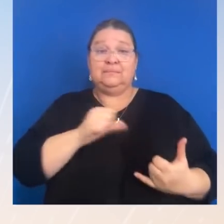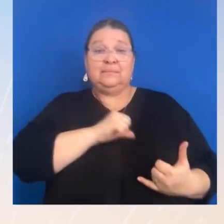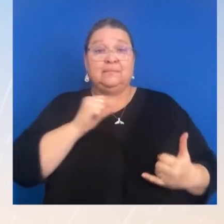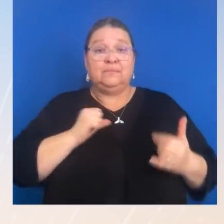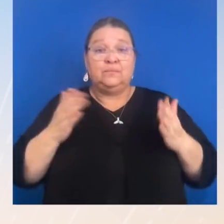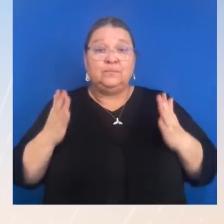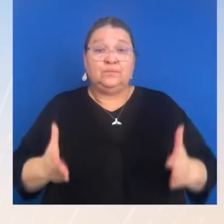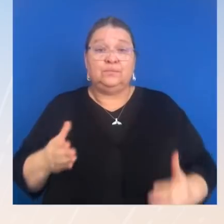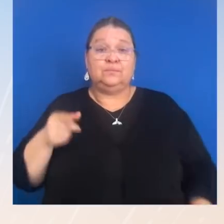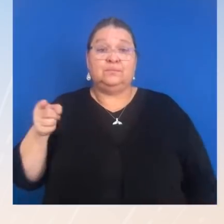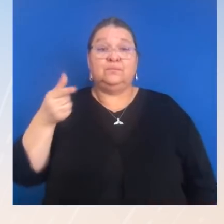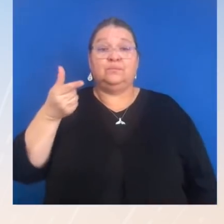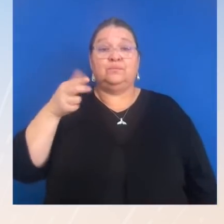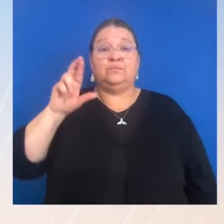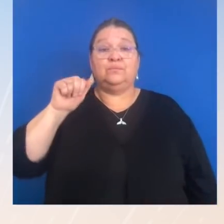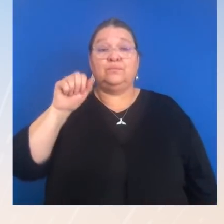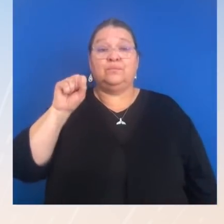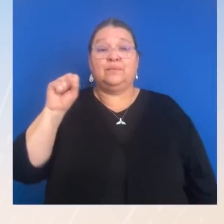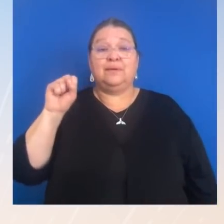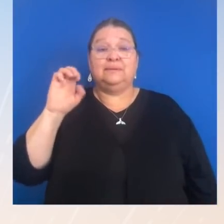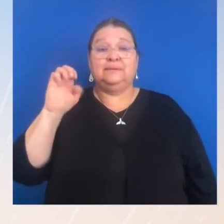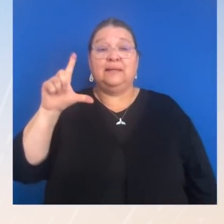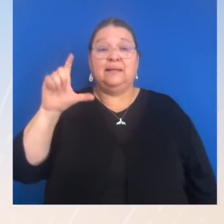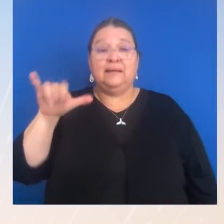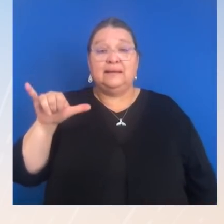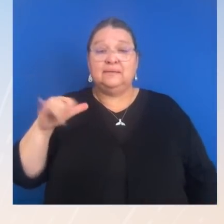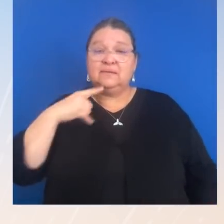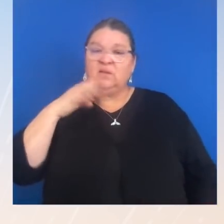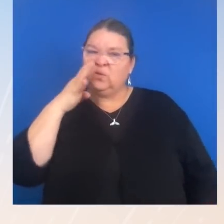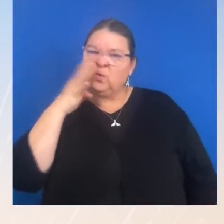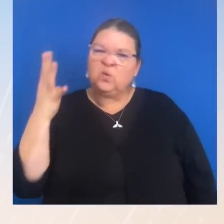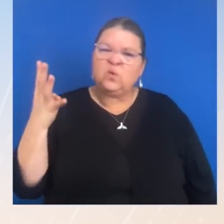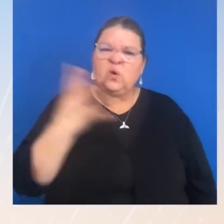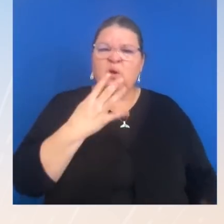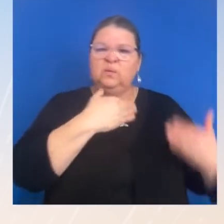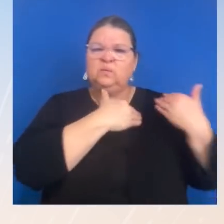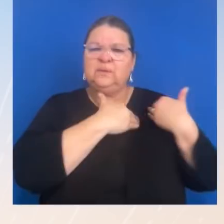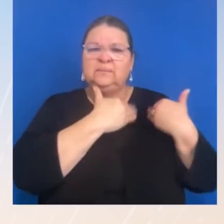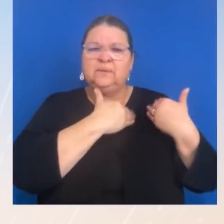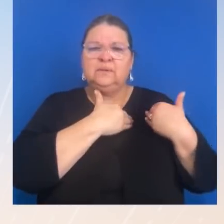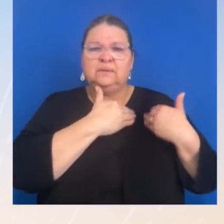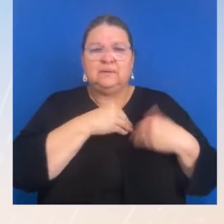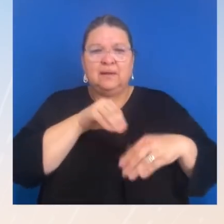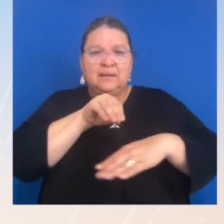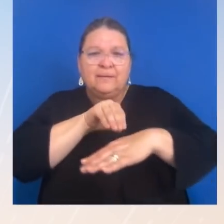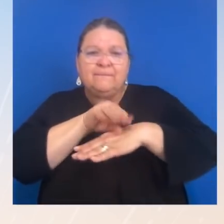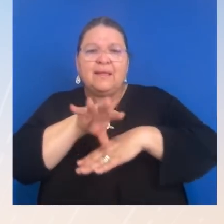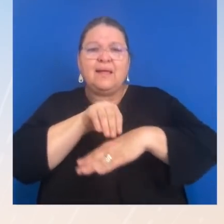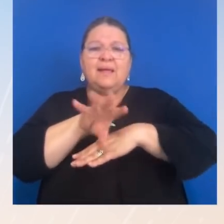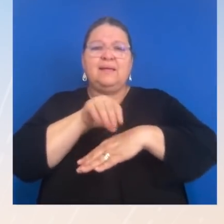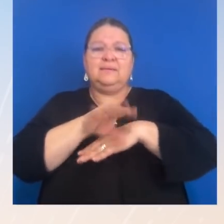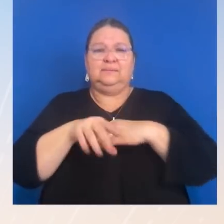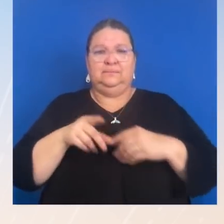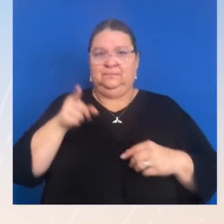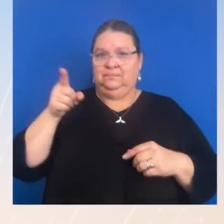and consent responsibilities, and should show up and do the jobs the American people pay them to do. And our hope is that Banking Committee members